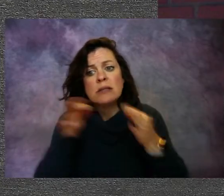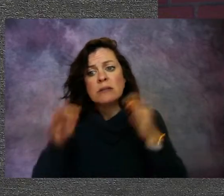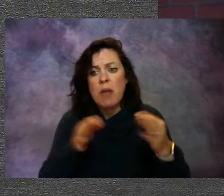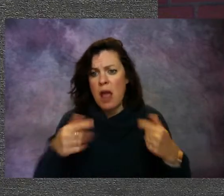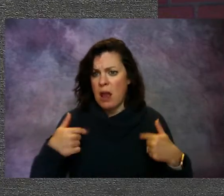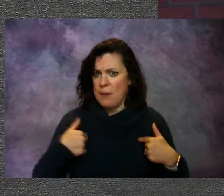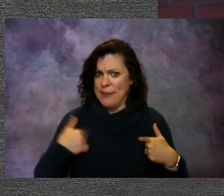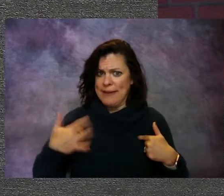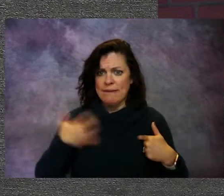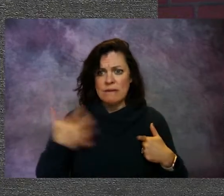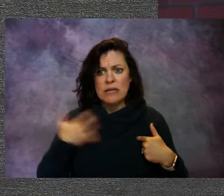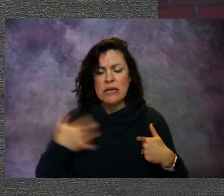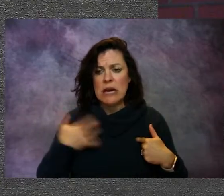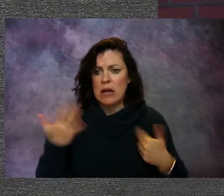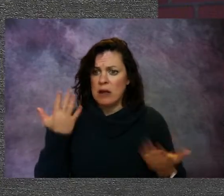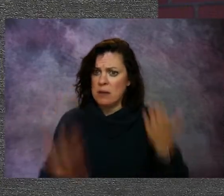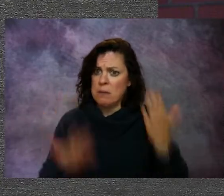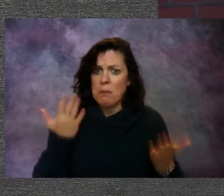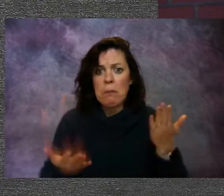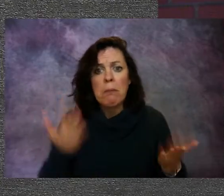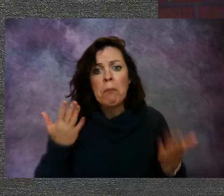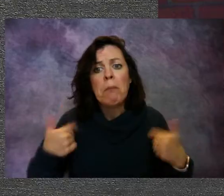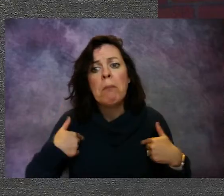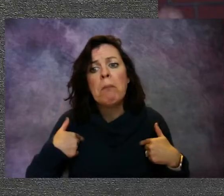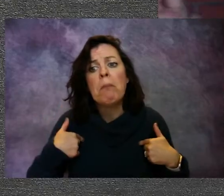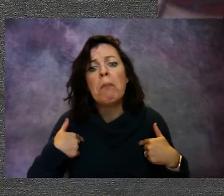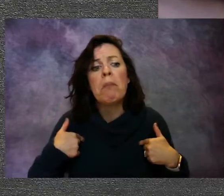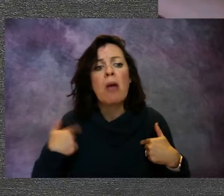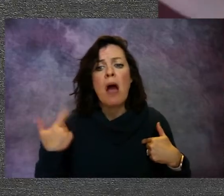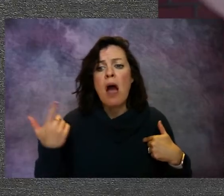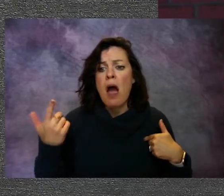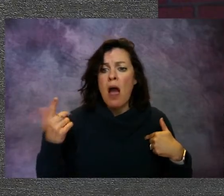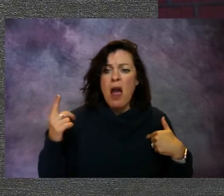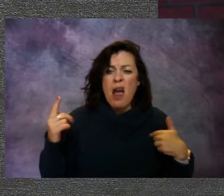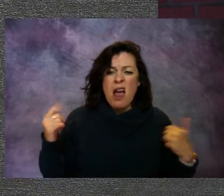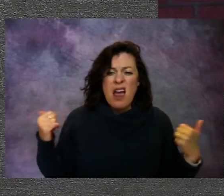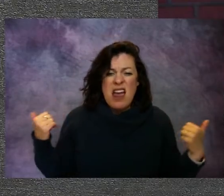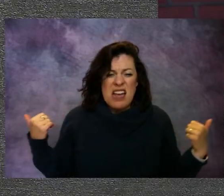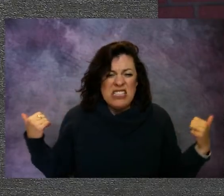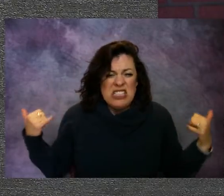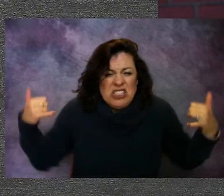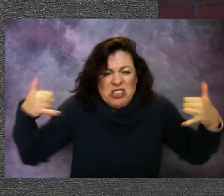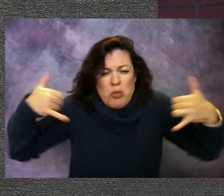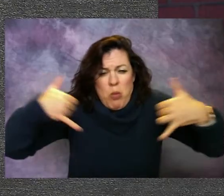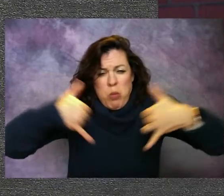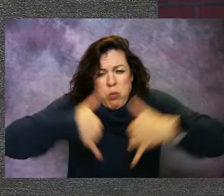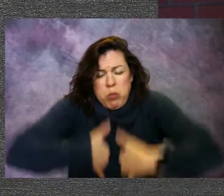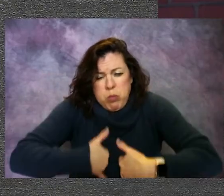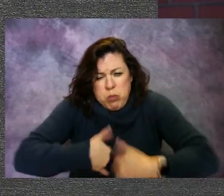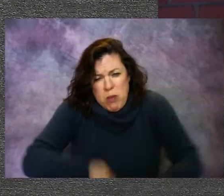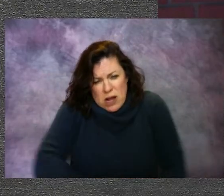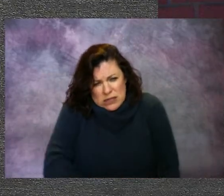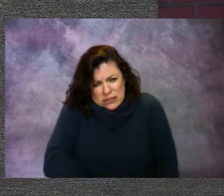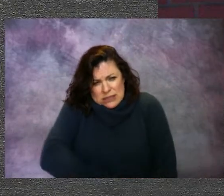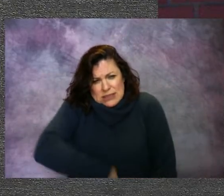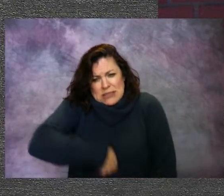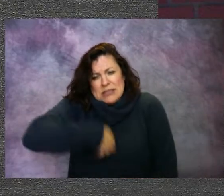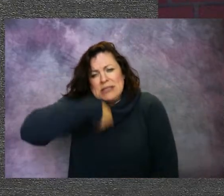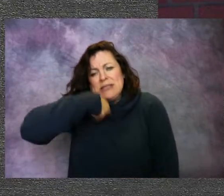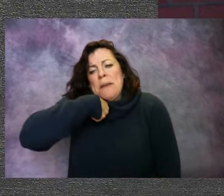So, maybe if you have on a big, huge jacket in the middle of the summertime